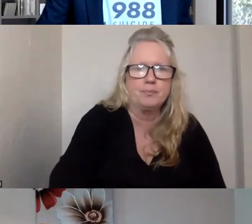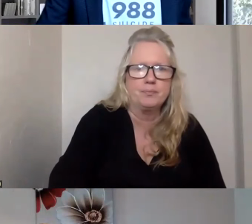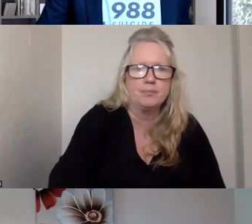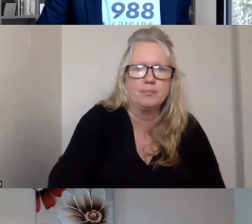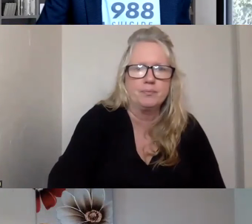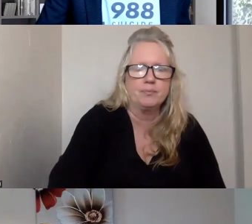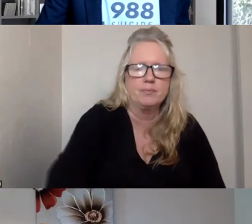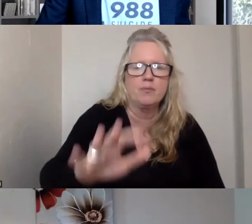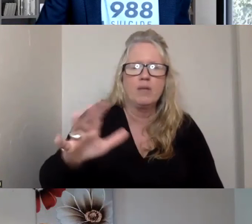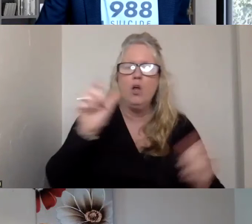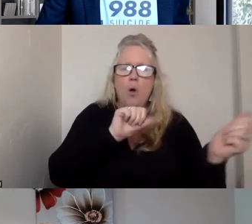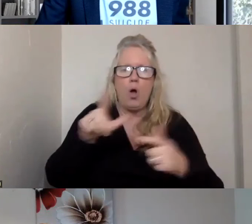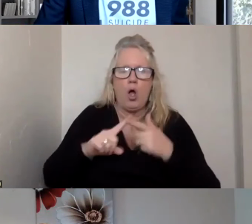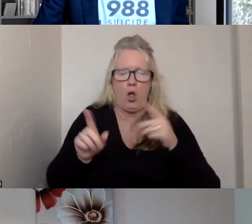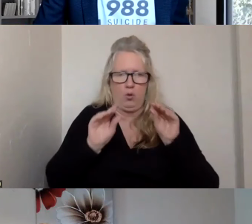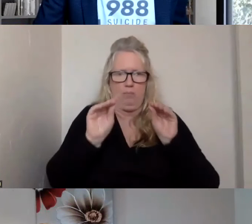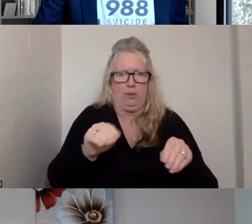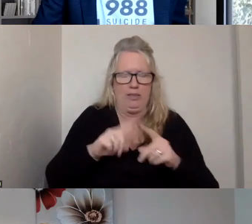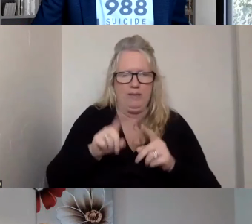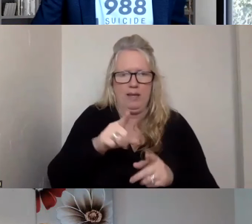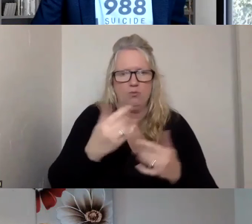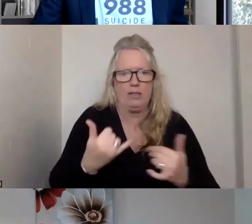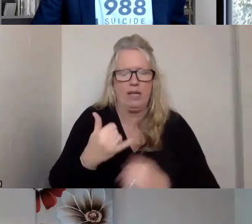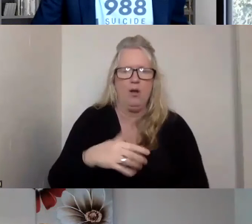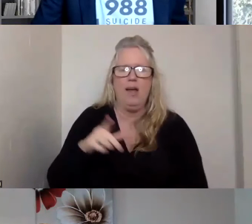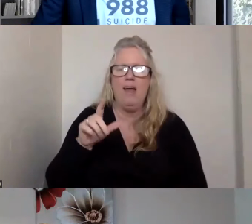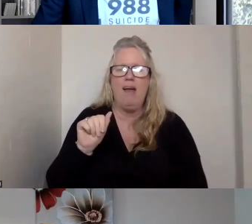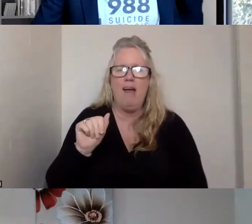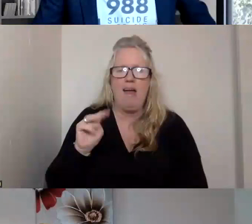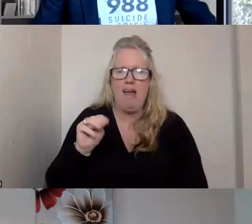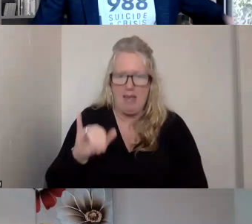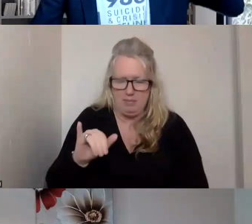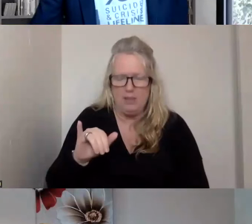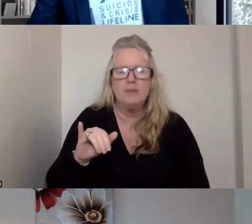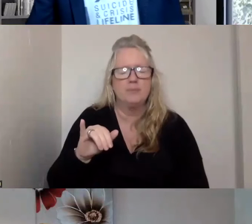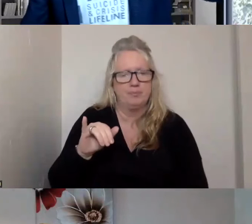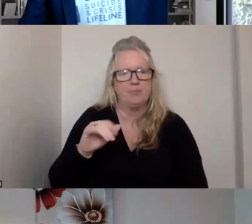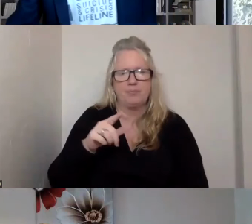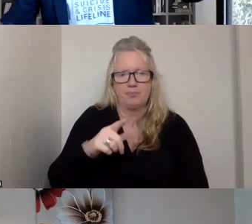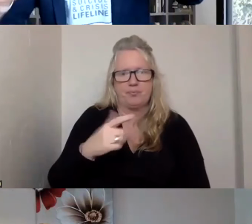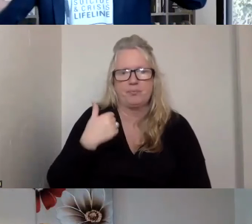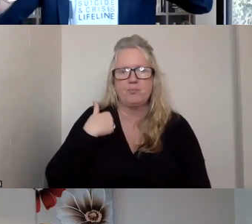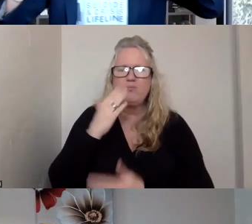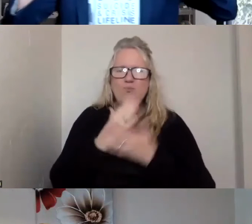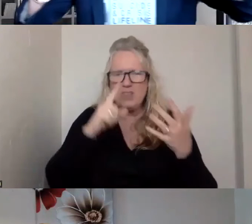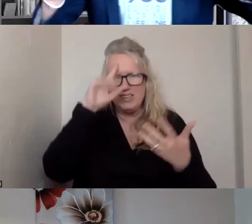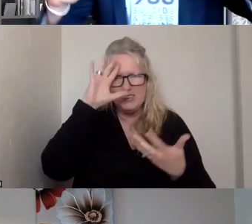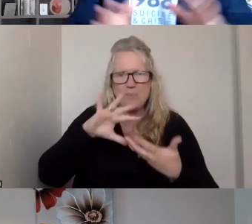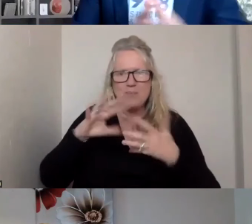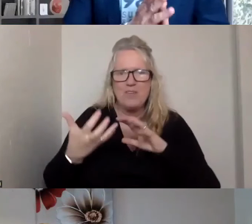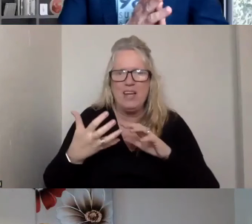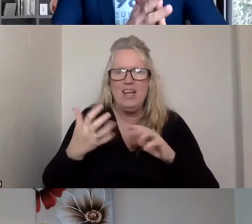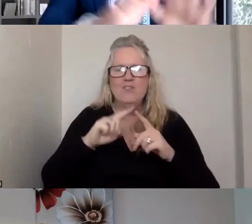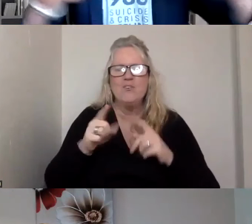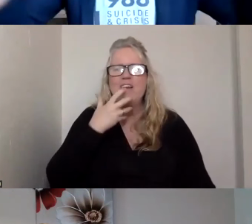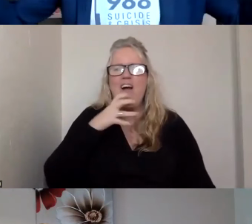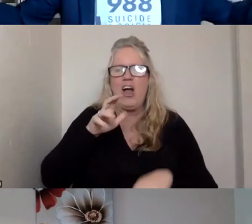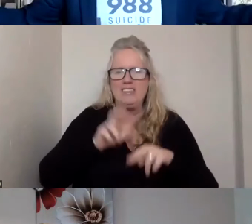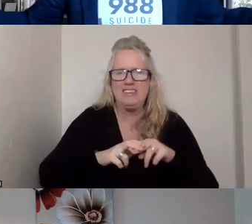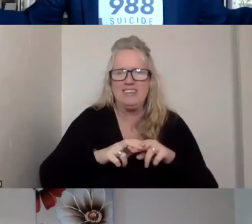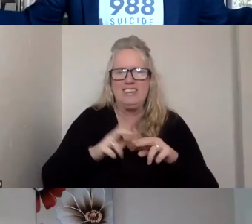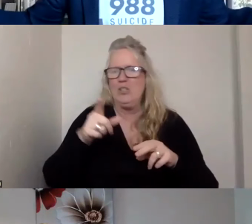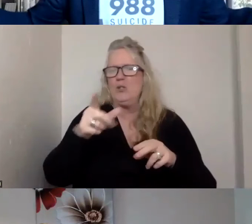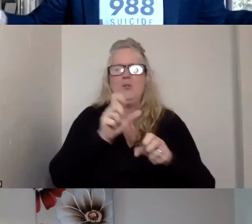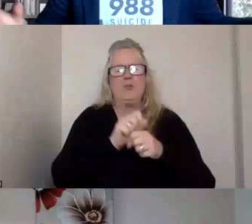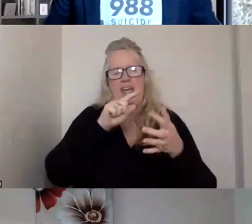PUTTING THAT IN THE POLL AREA. WE HAVE CONFUSION ABOUT THE HOT SEAT. YOU GET ALL OF THE RESOURCES.